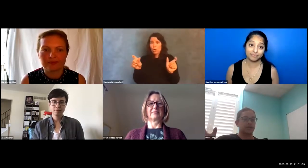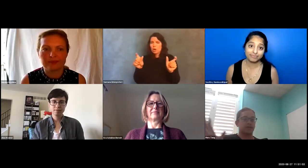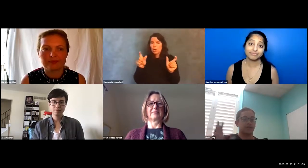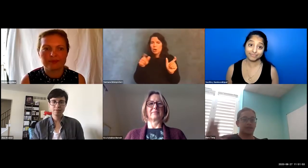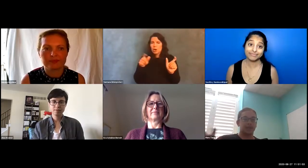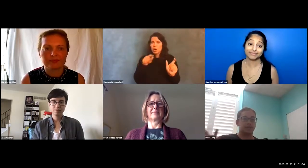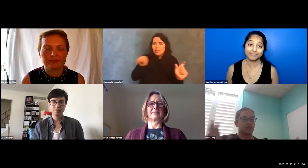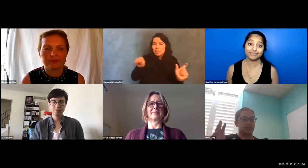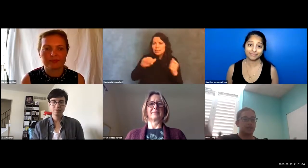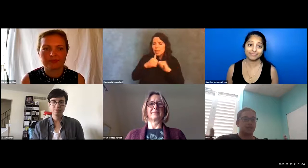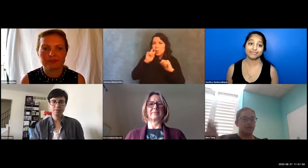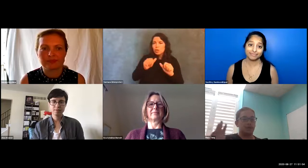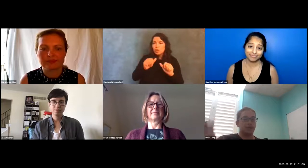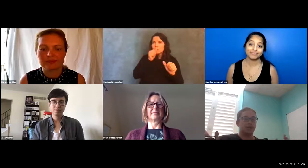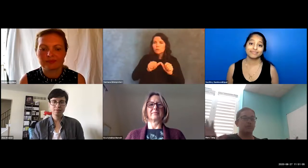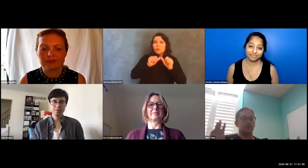likely is it to survive and how does it affect the population.